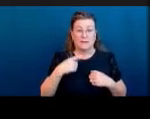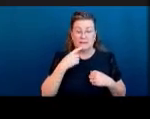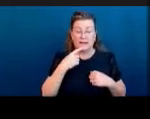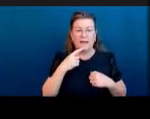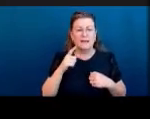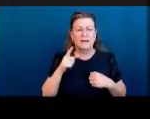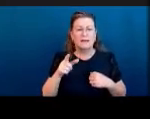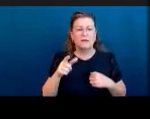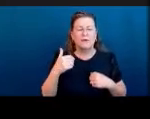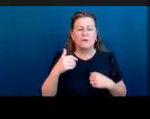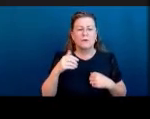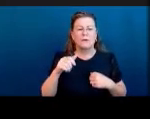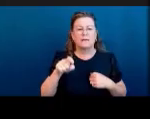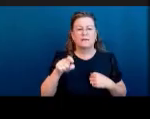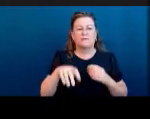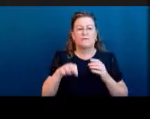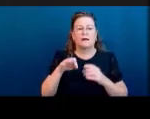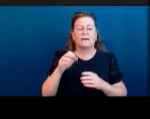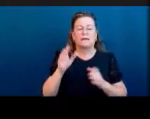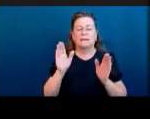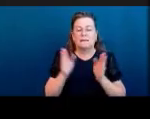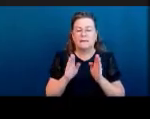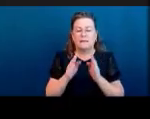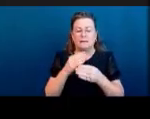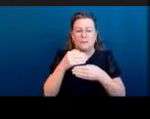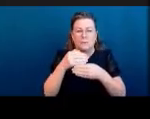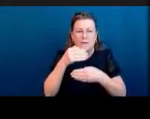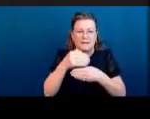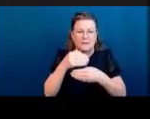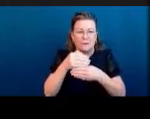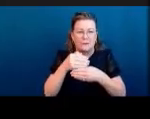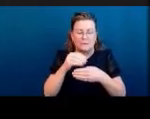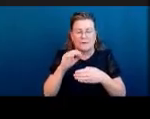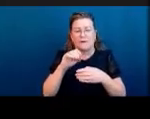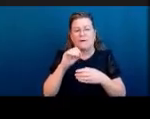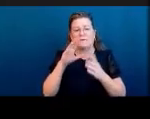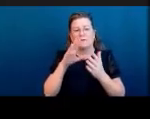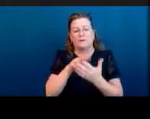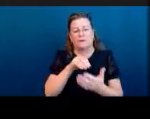windows into learning about food that you and parents have the